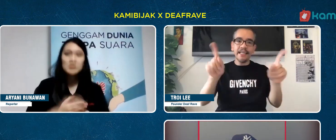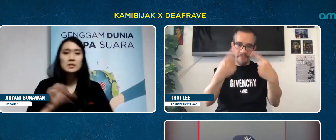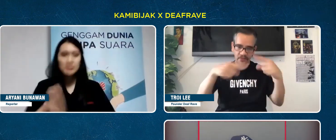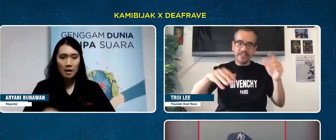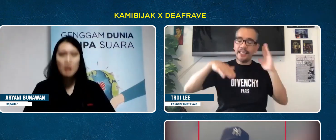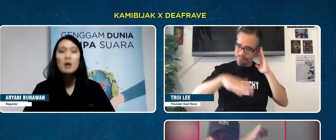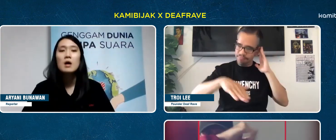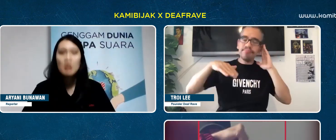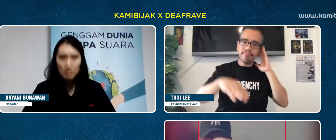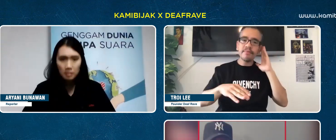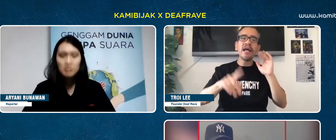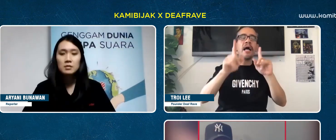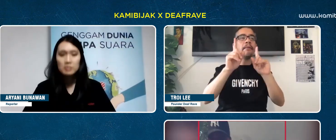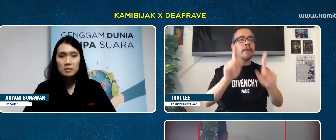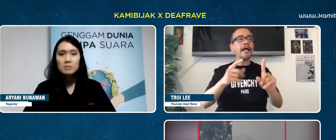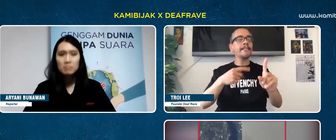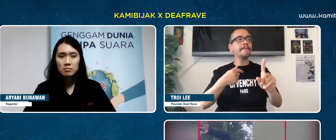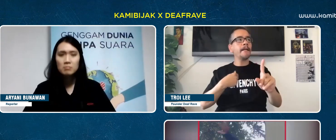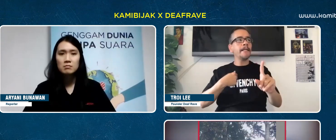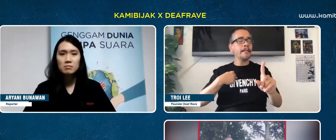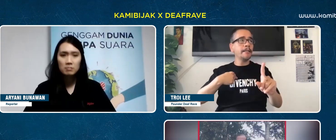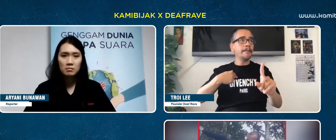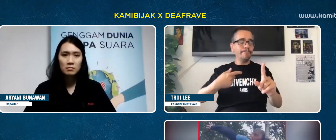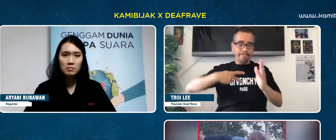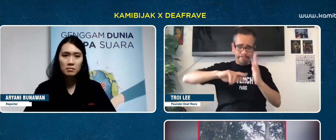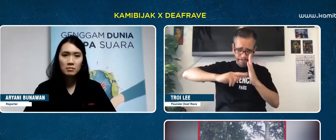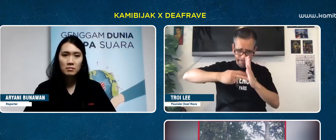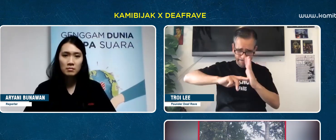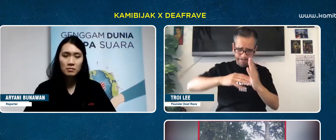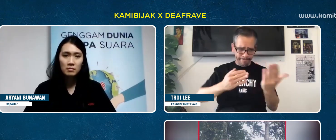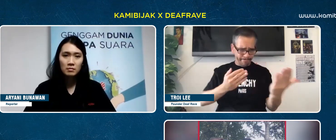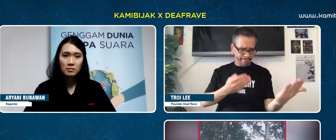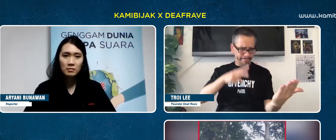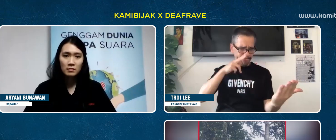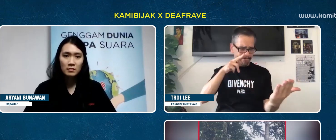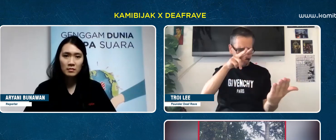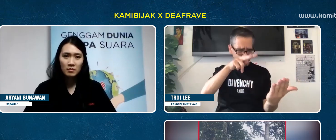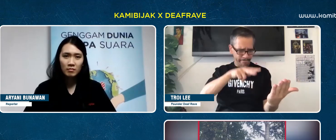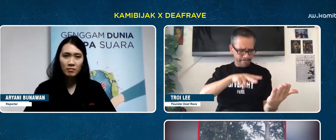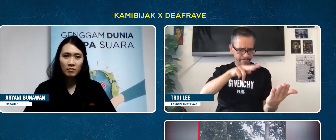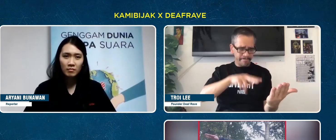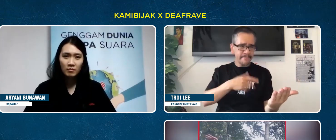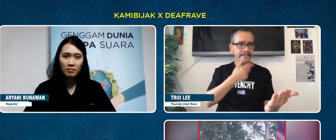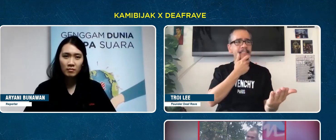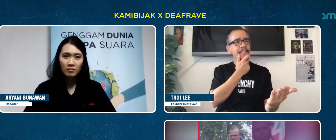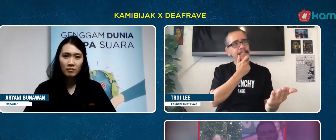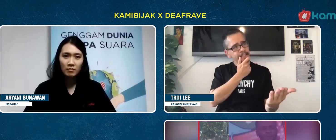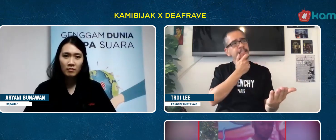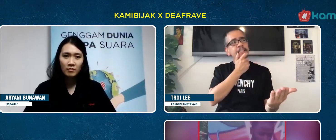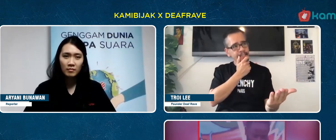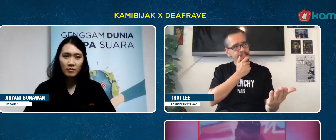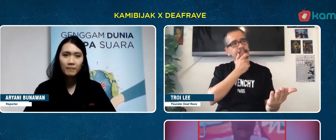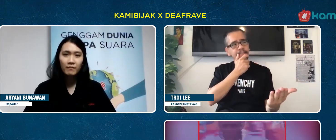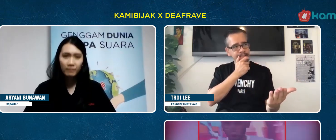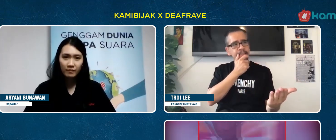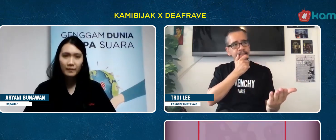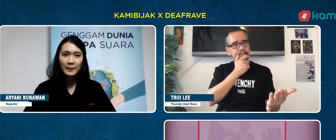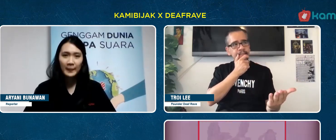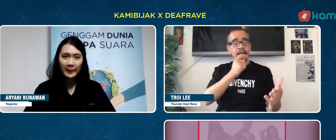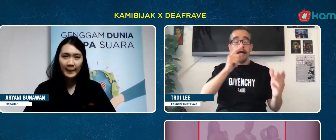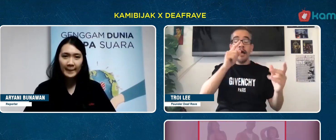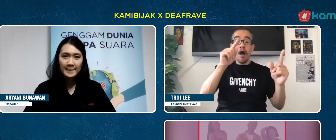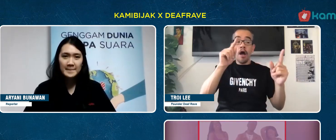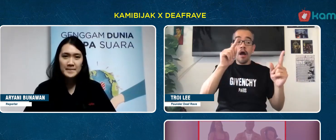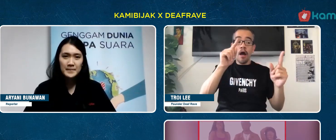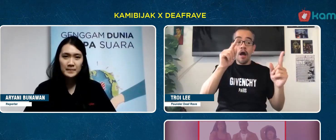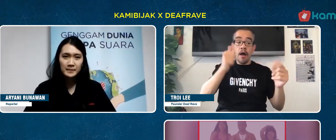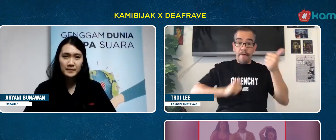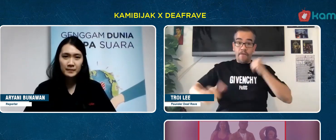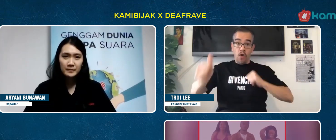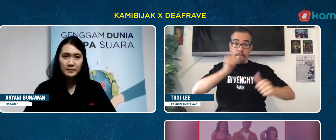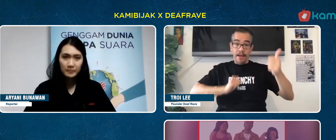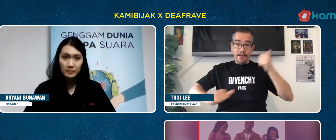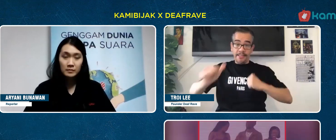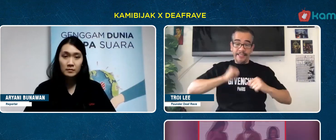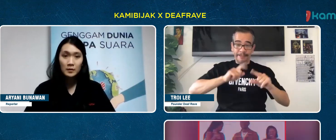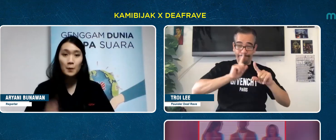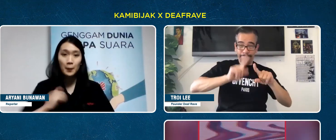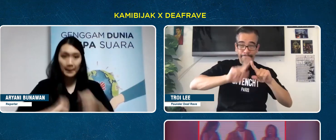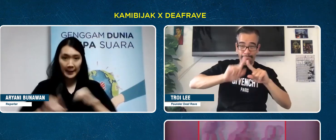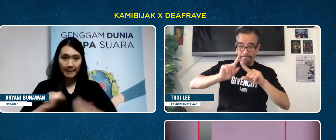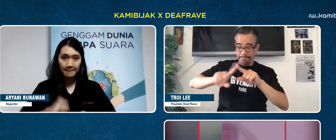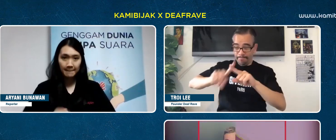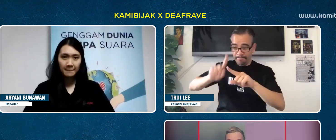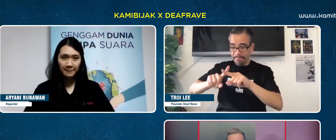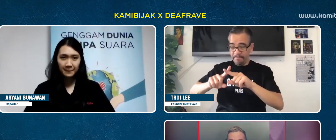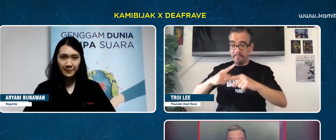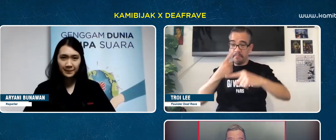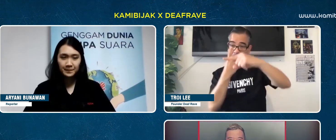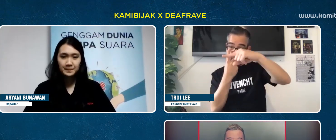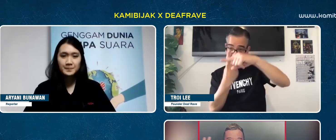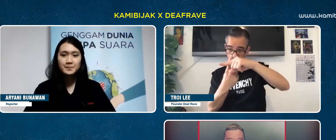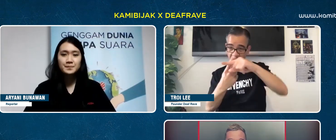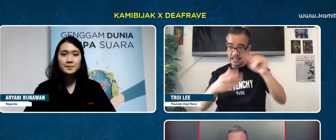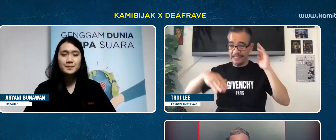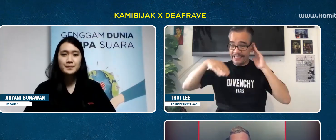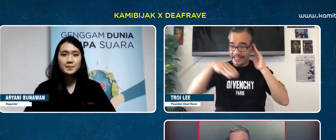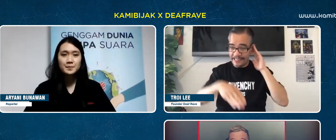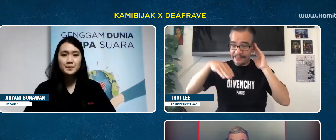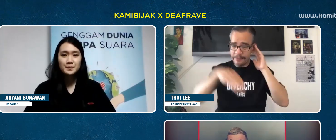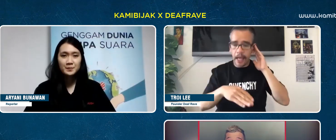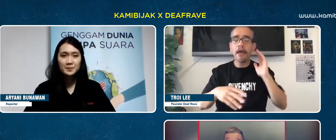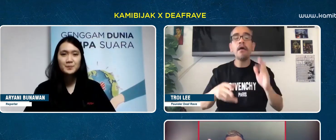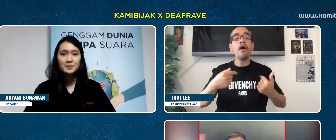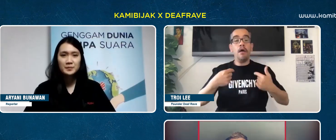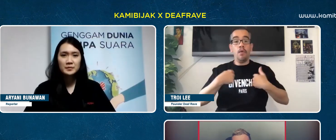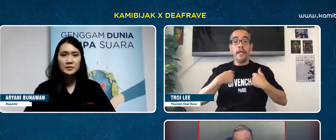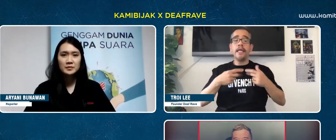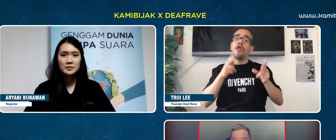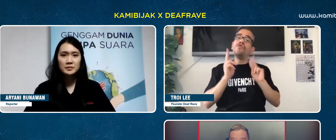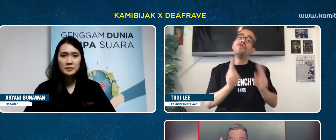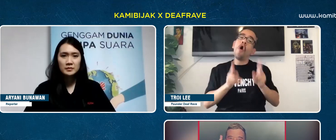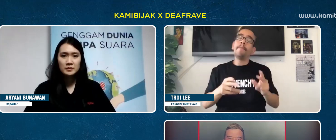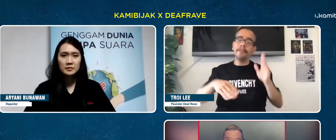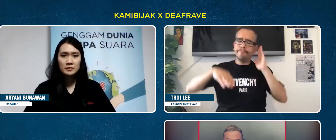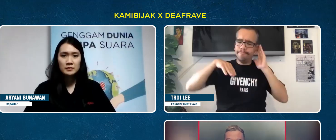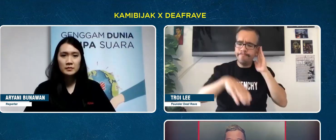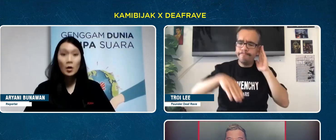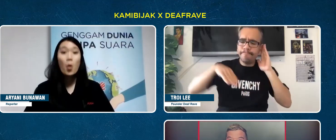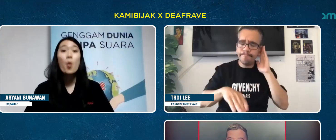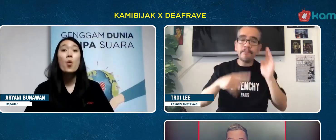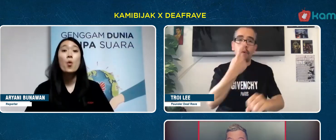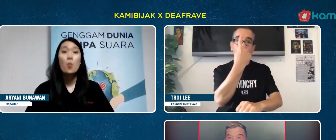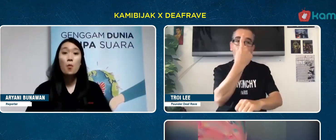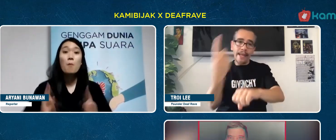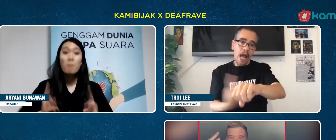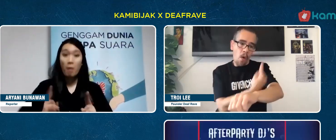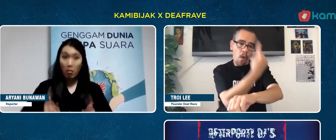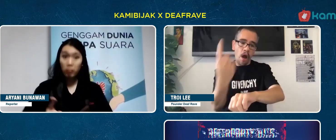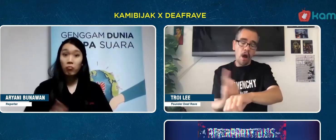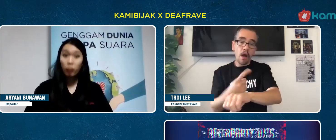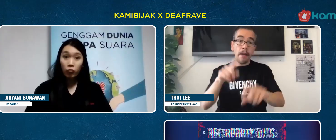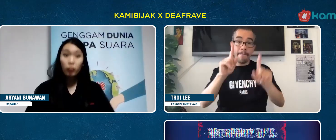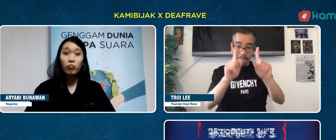but for some shows later it will be part-time I as a DJ was like normal, for 1 hour.